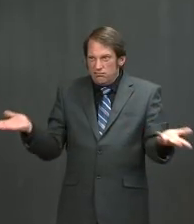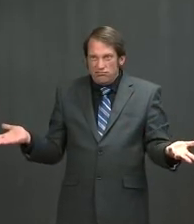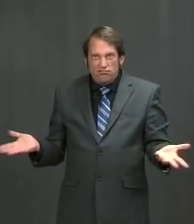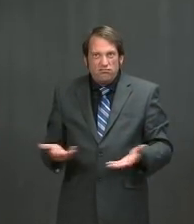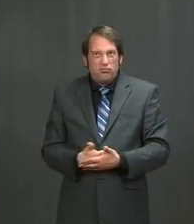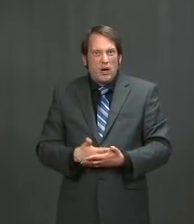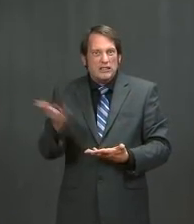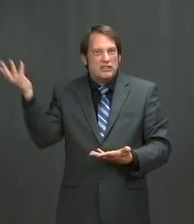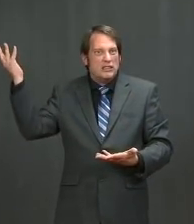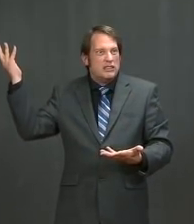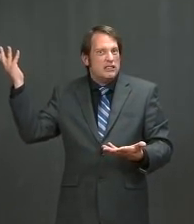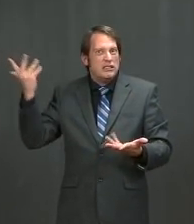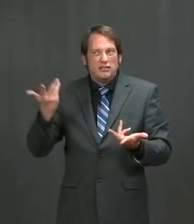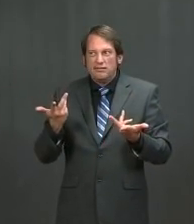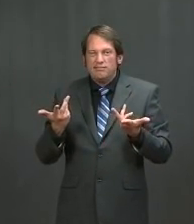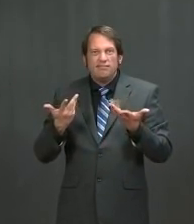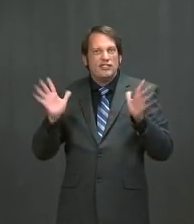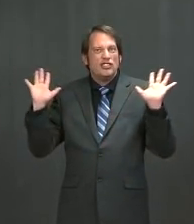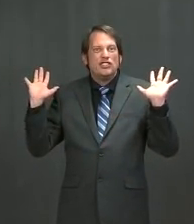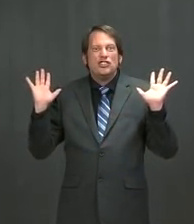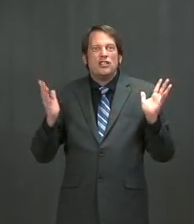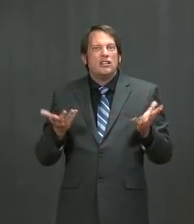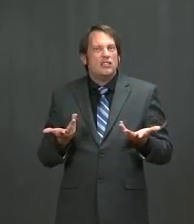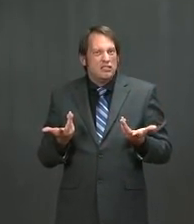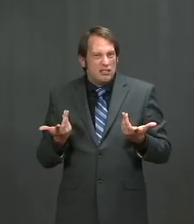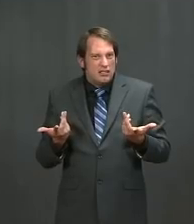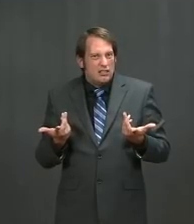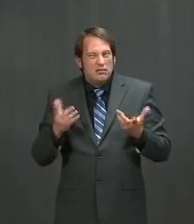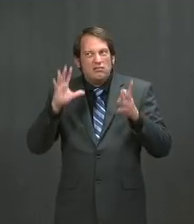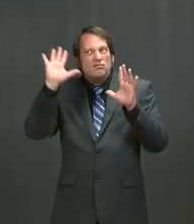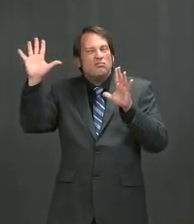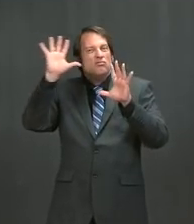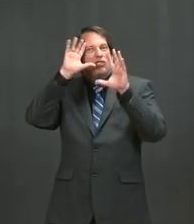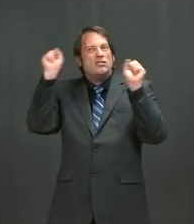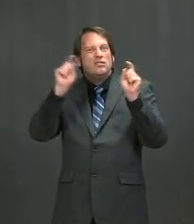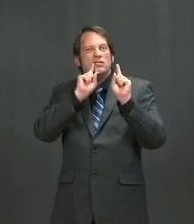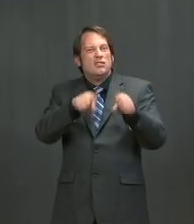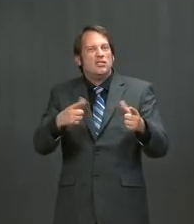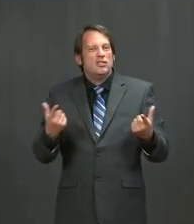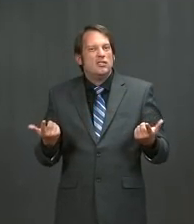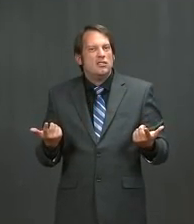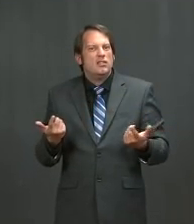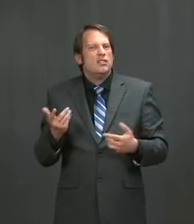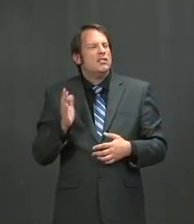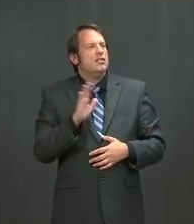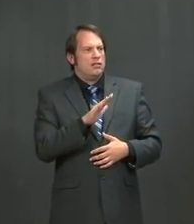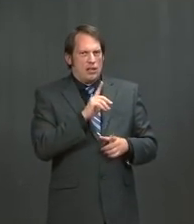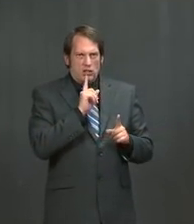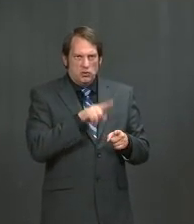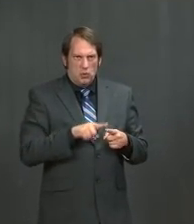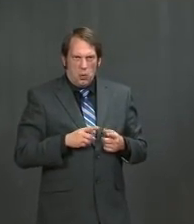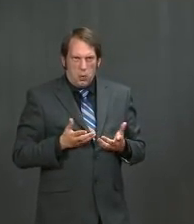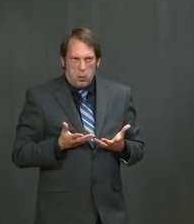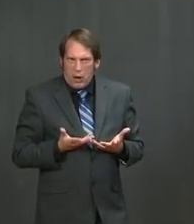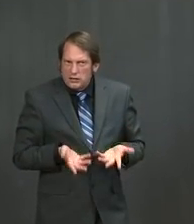So what was the President's reaction to that? Ms. Psaki: To the -- to the news? What -- well, I would first say that -- The Press: To the fact that we're not getting